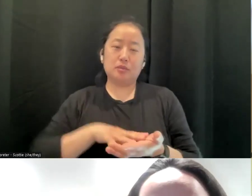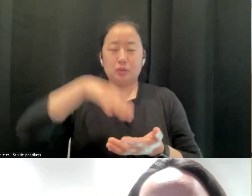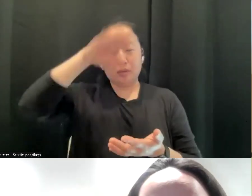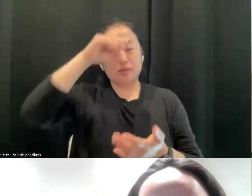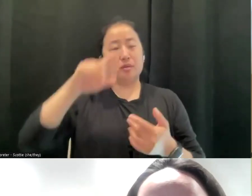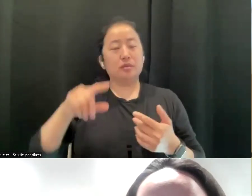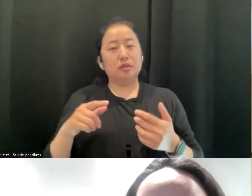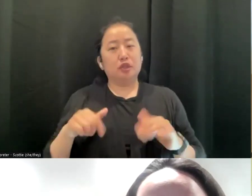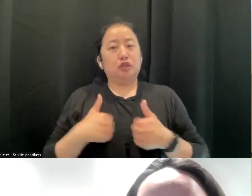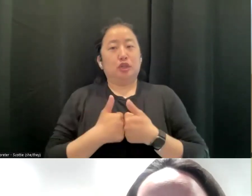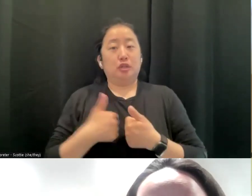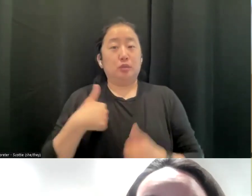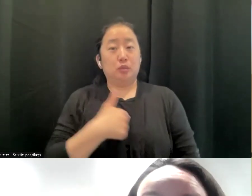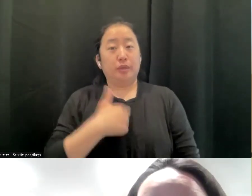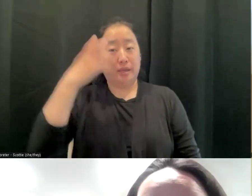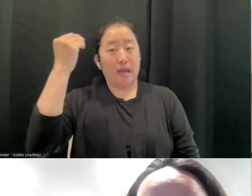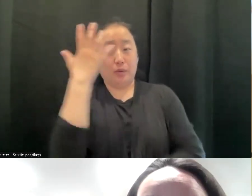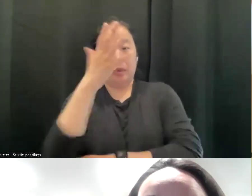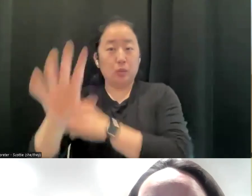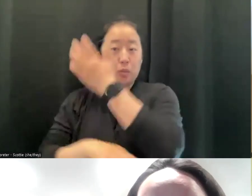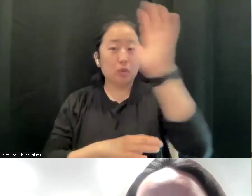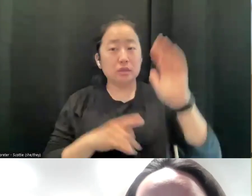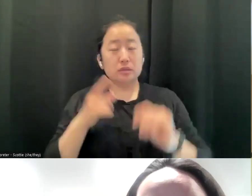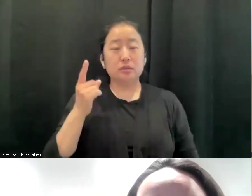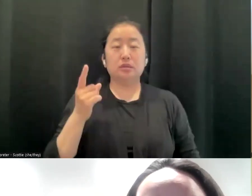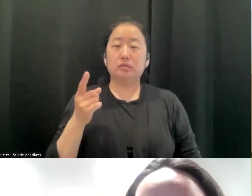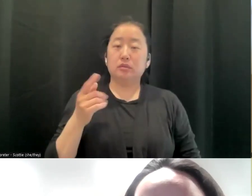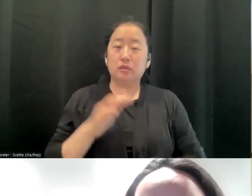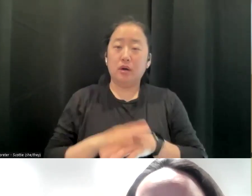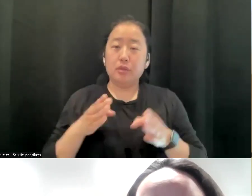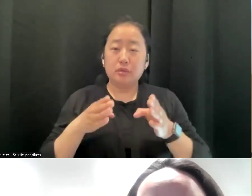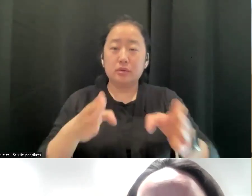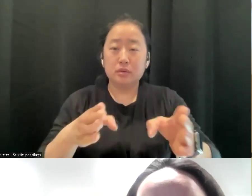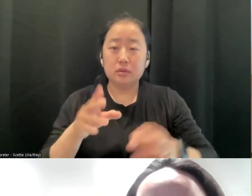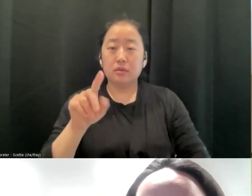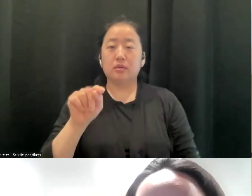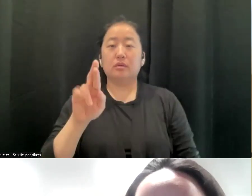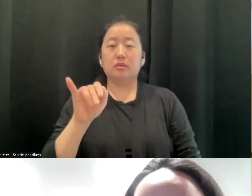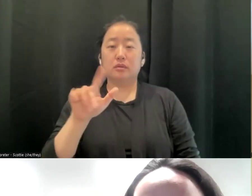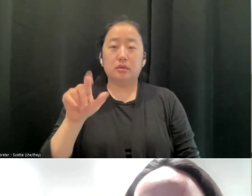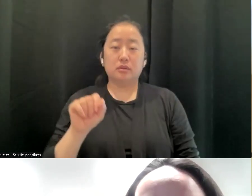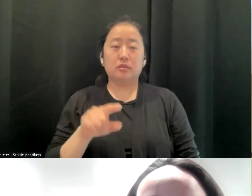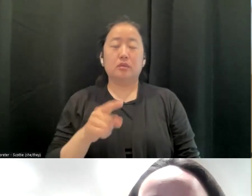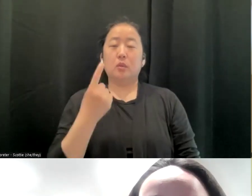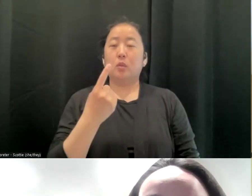when we are out in the woods, or out on the trails, you know, one rider, they broke a chain.